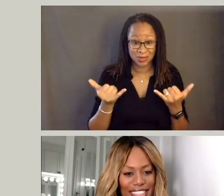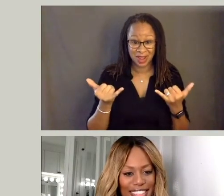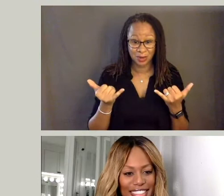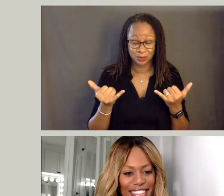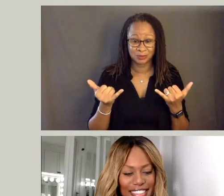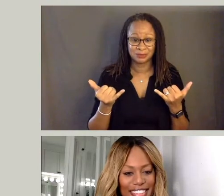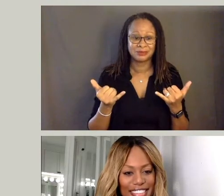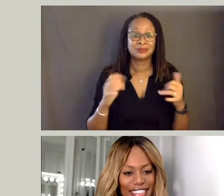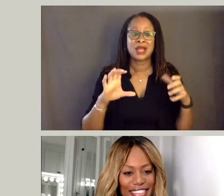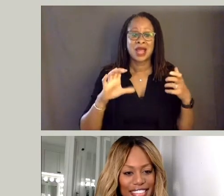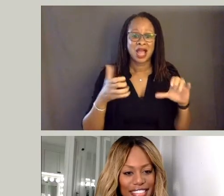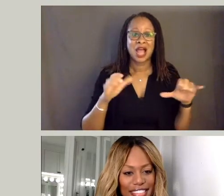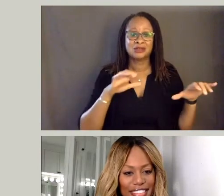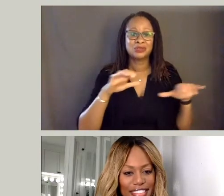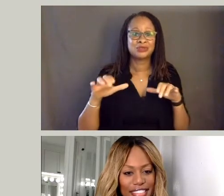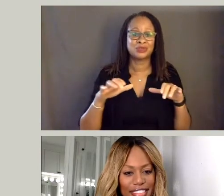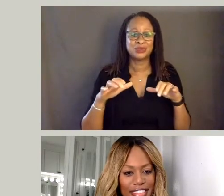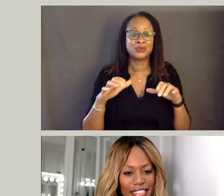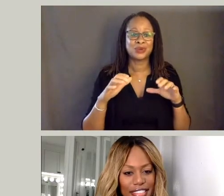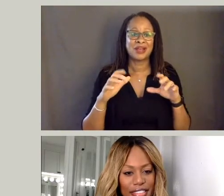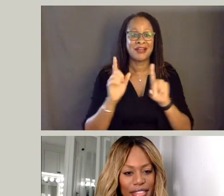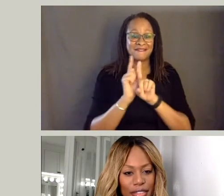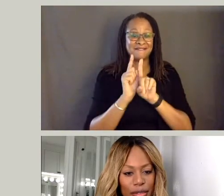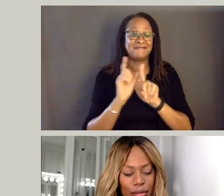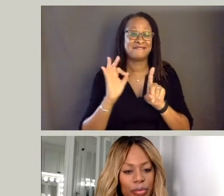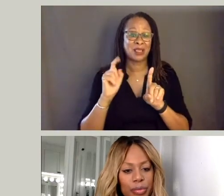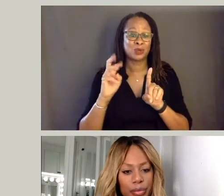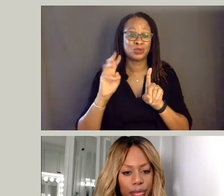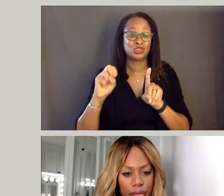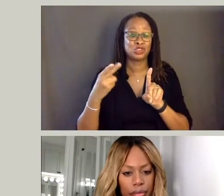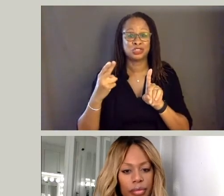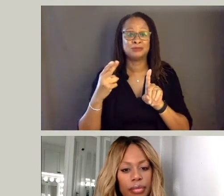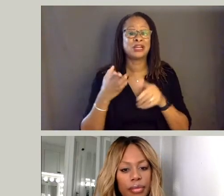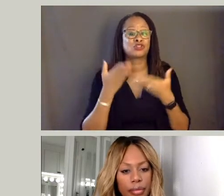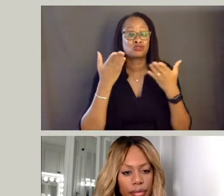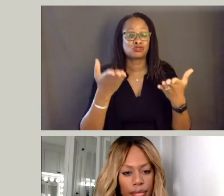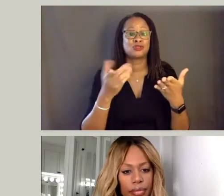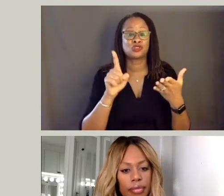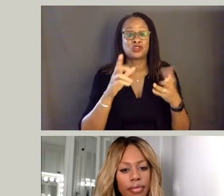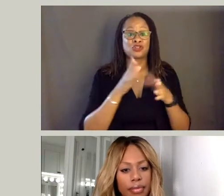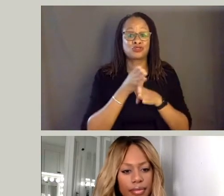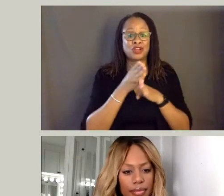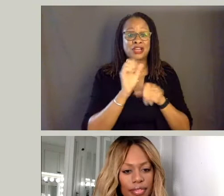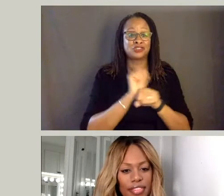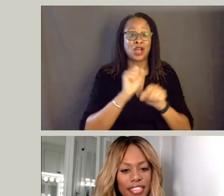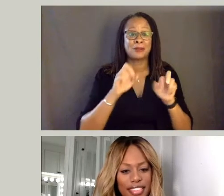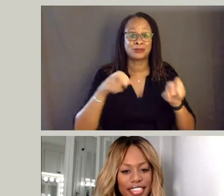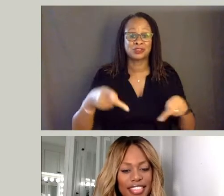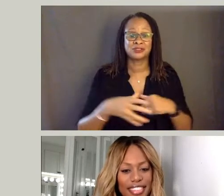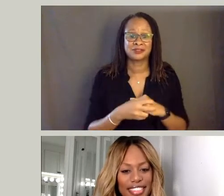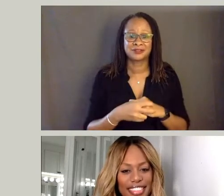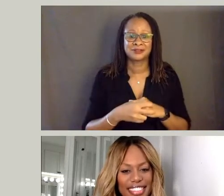How did the fellowship contribute to their career and job opportunities? Yes, I'm after some good news.